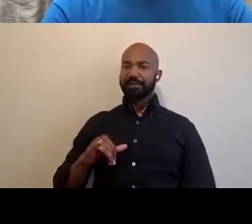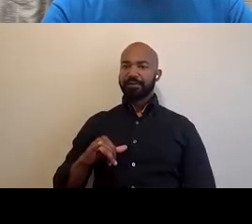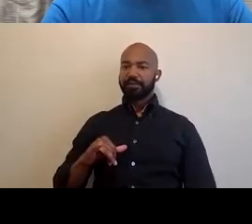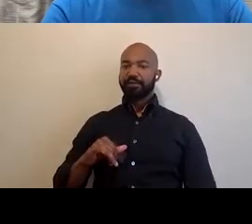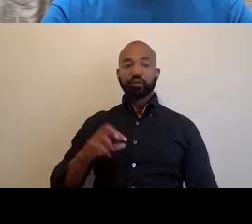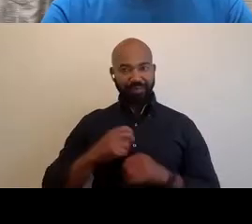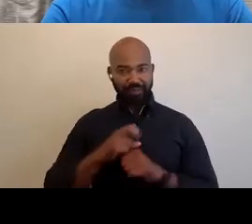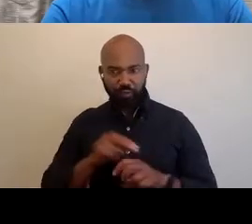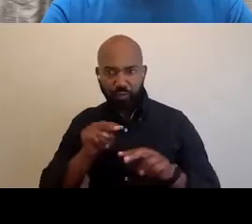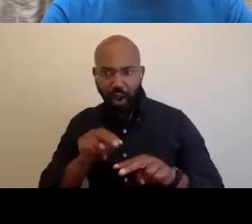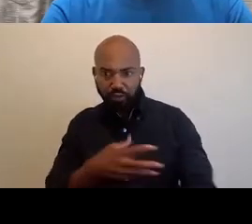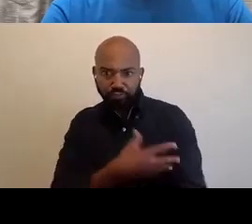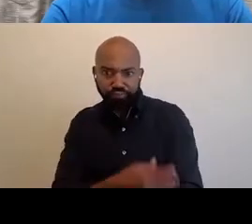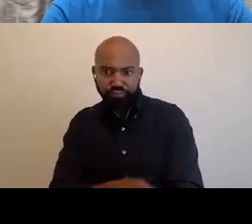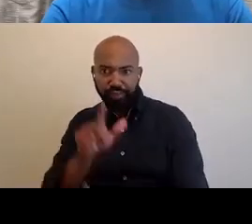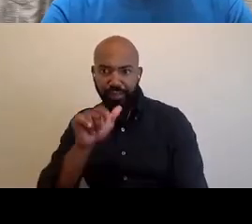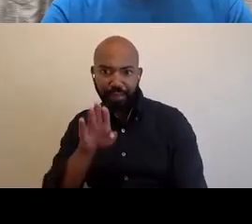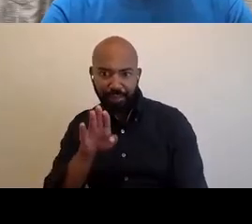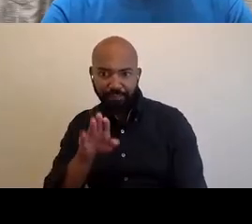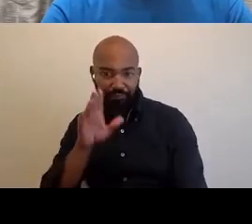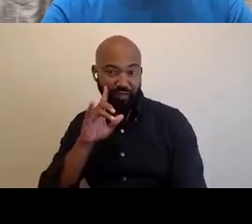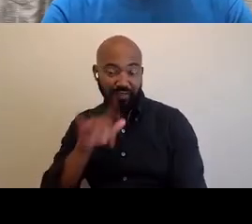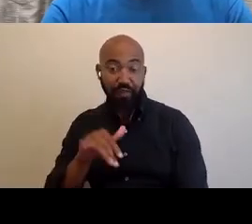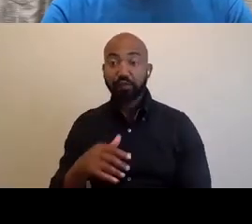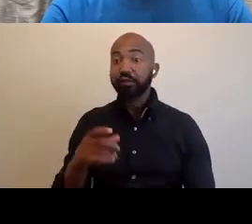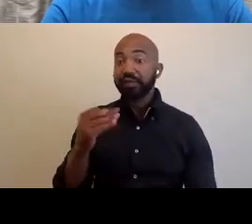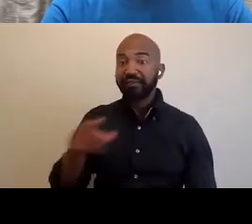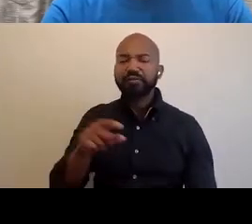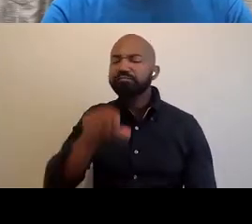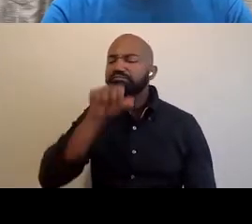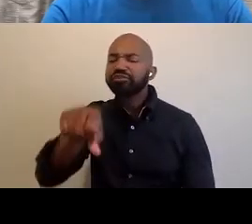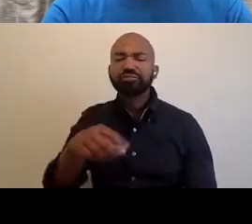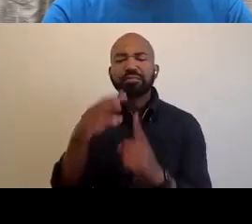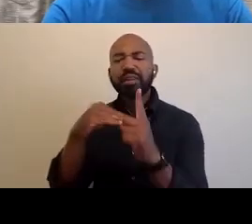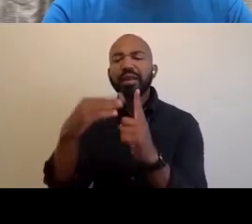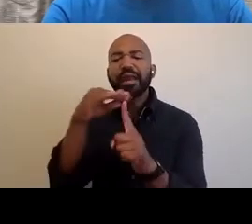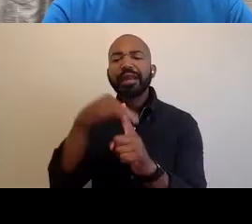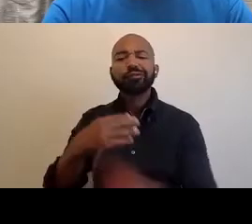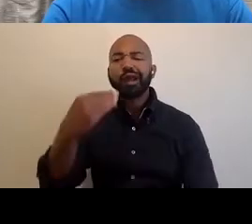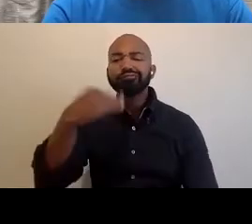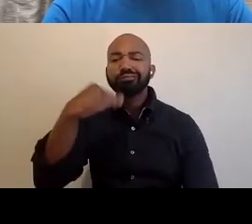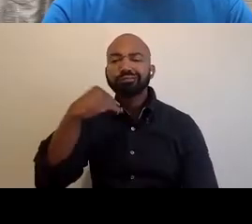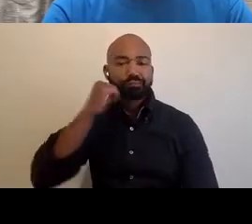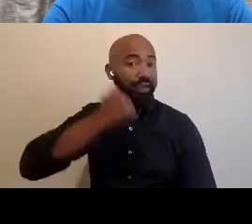For any of you who love bananas and eat, you know, many bananas every single day, we have to definitely be mindful of that.